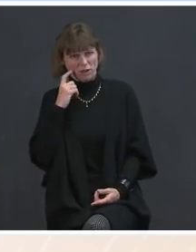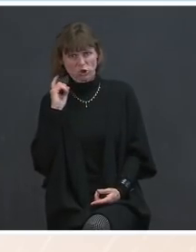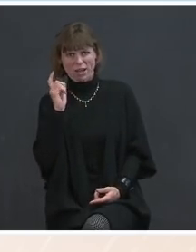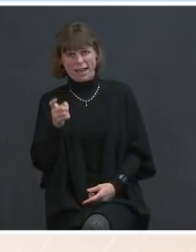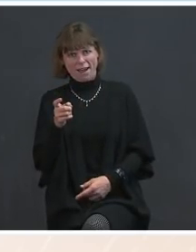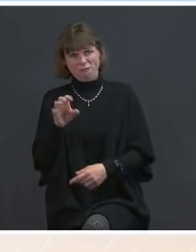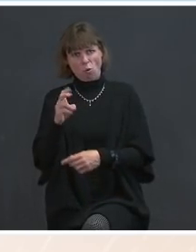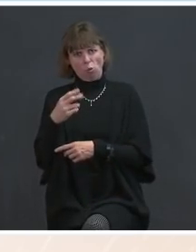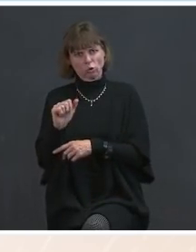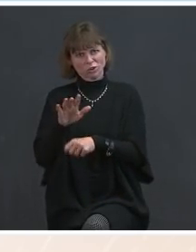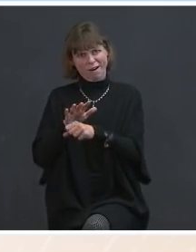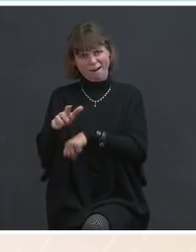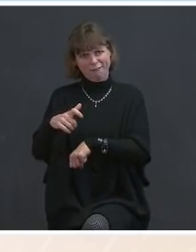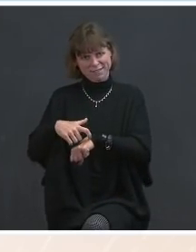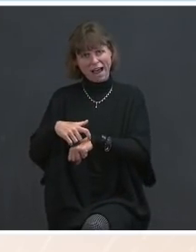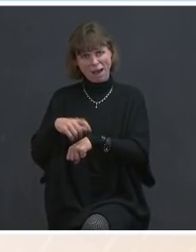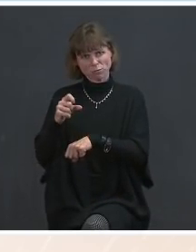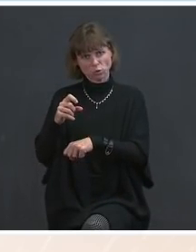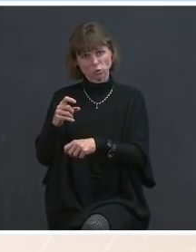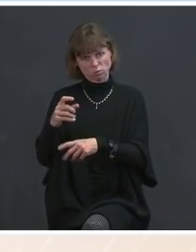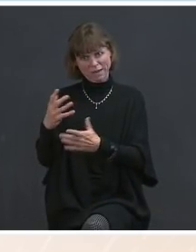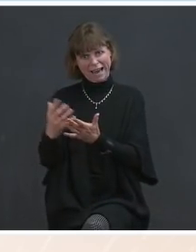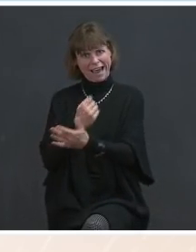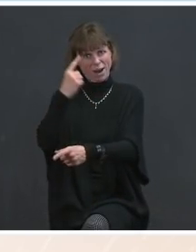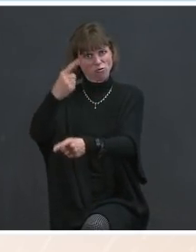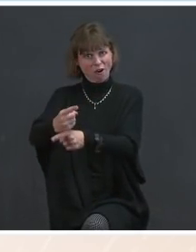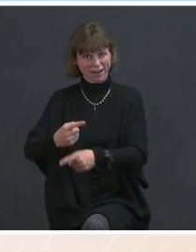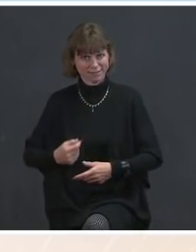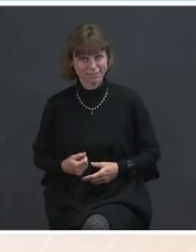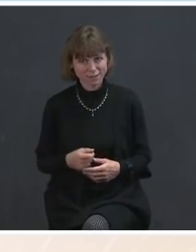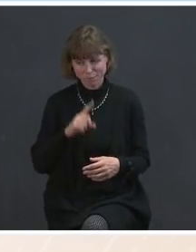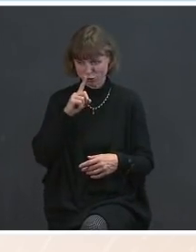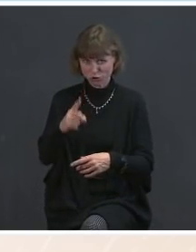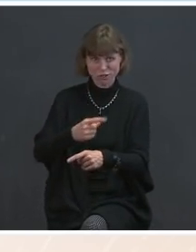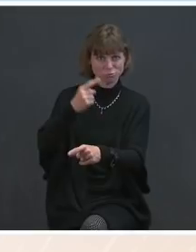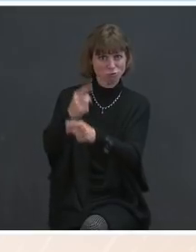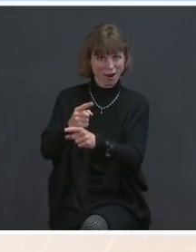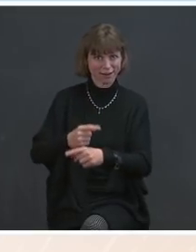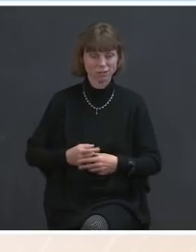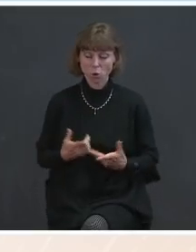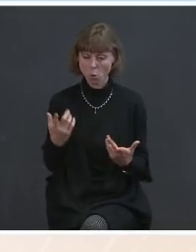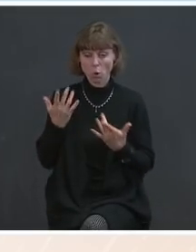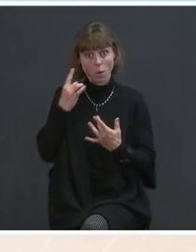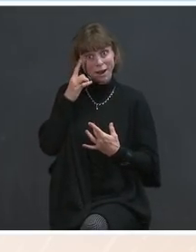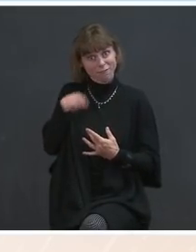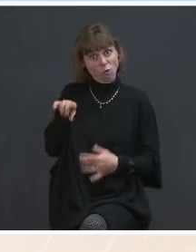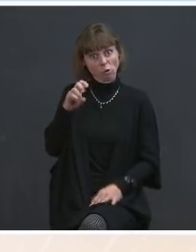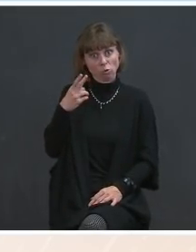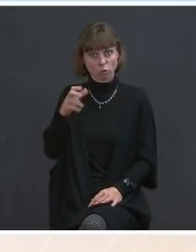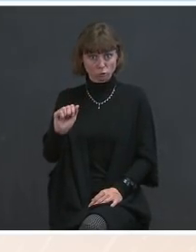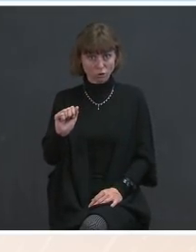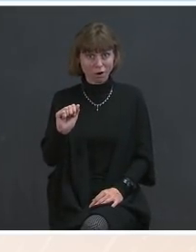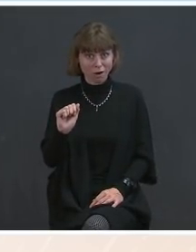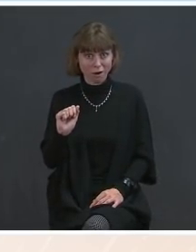and time to ensure it's right, and so we're waiting for them to make a conclusion.